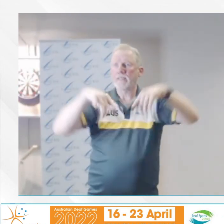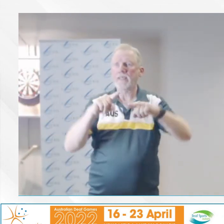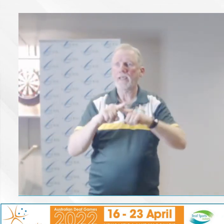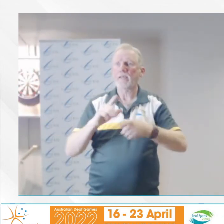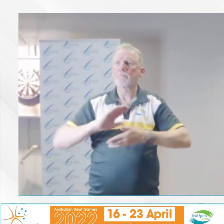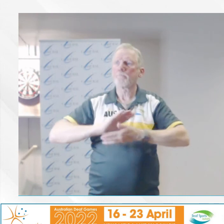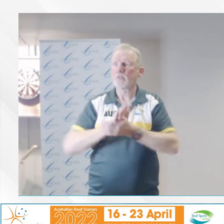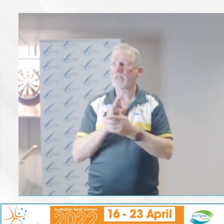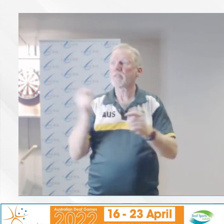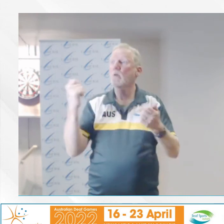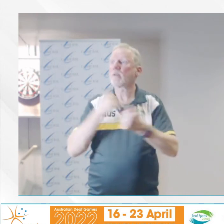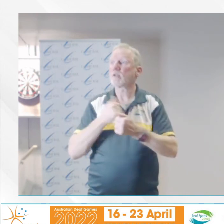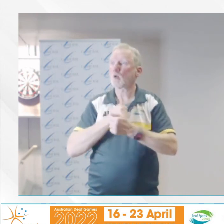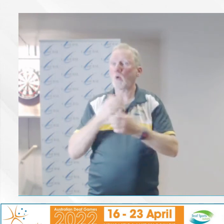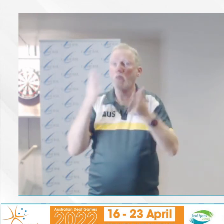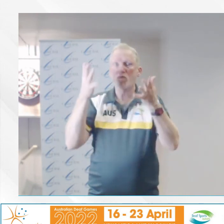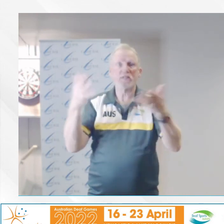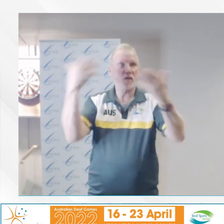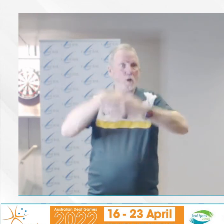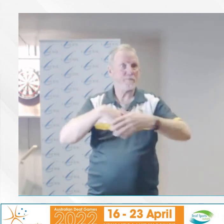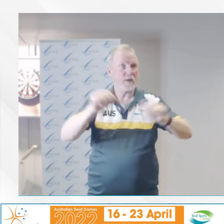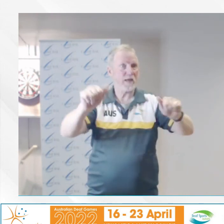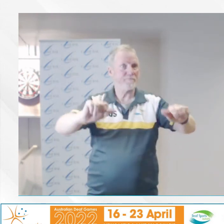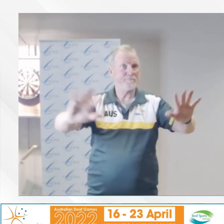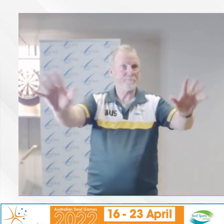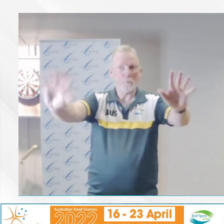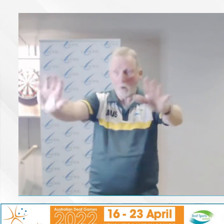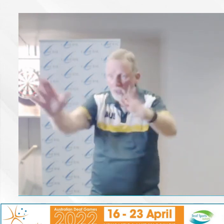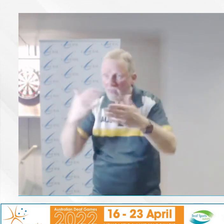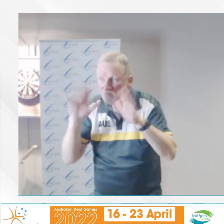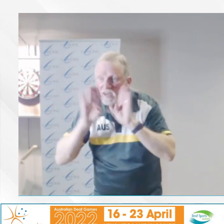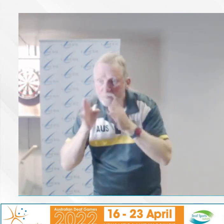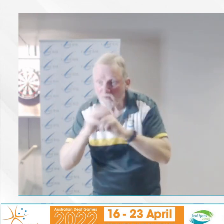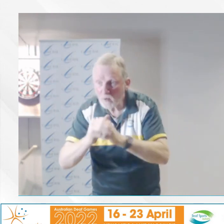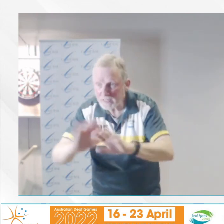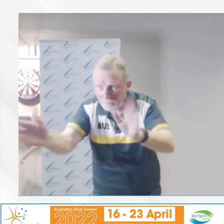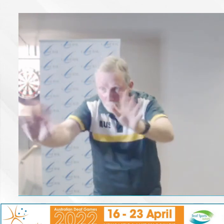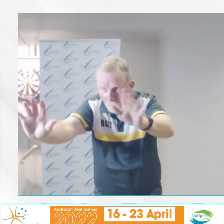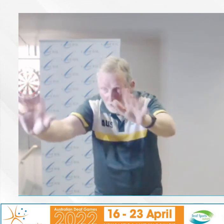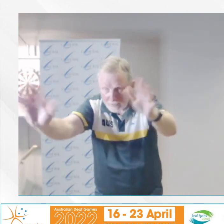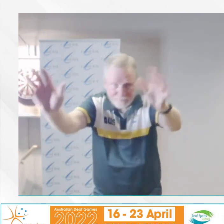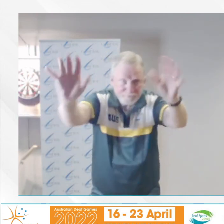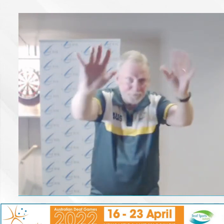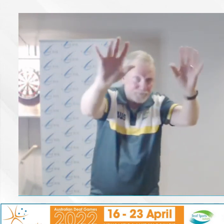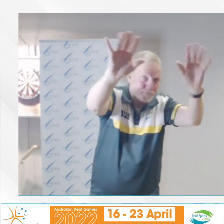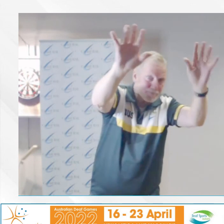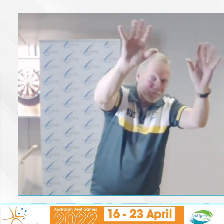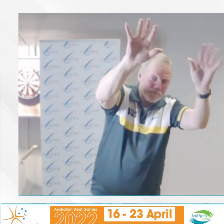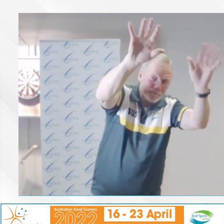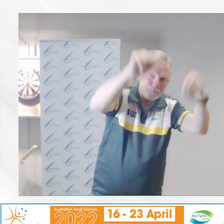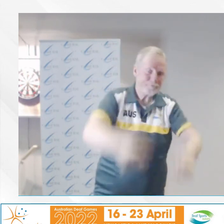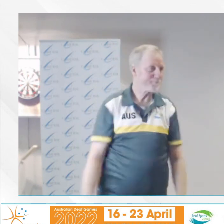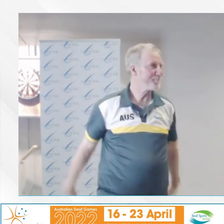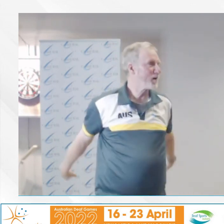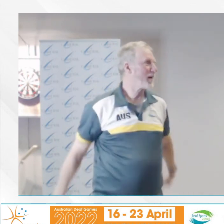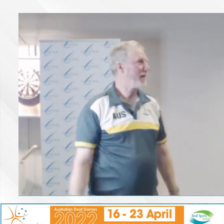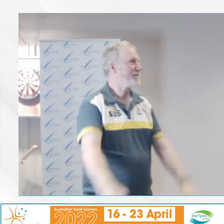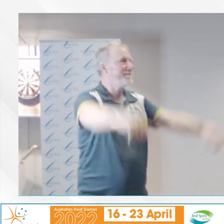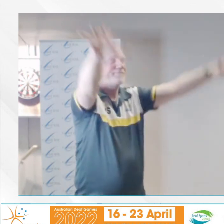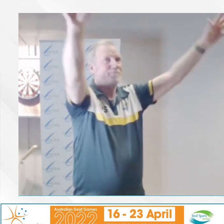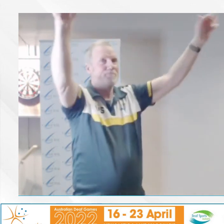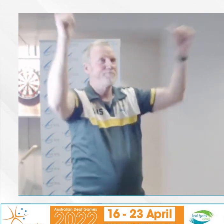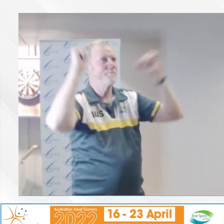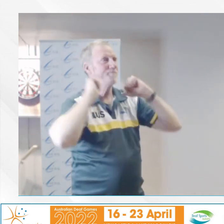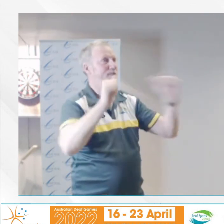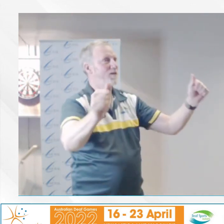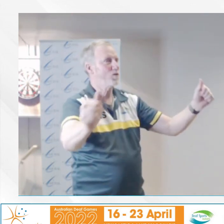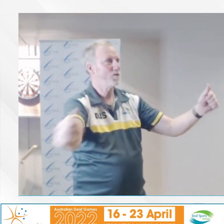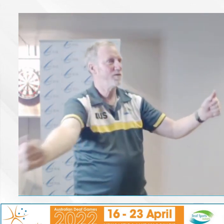coming along tonight i really appreciate it enjoy the rest of your night thank you